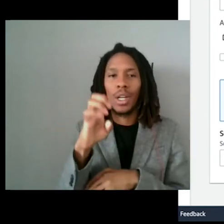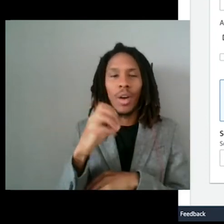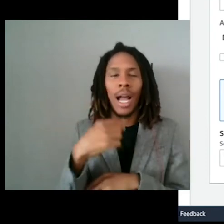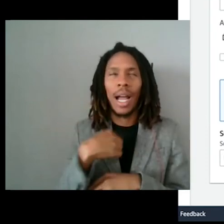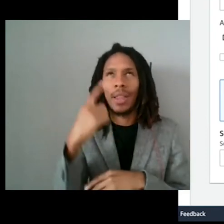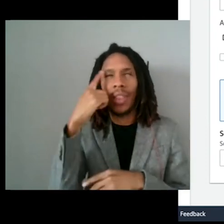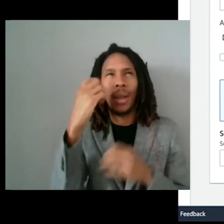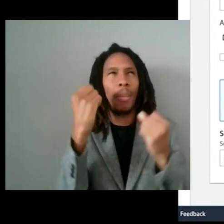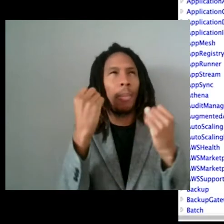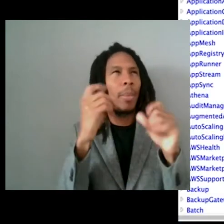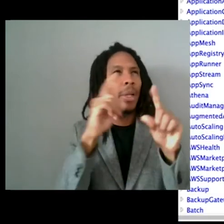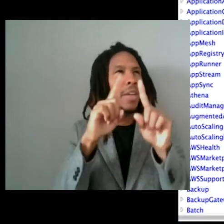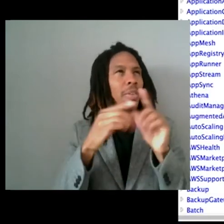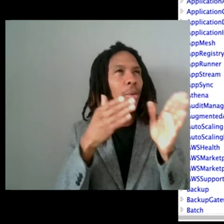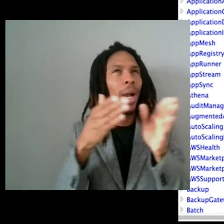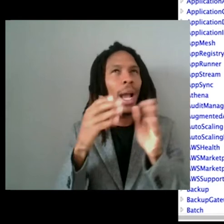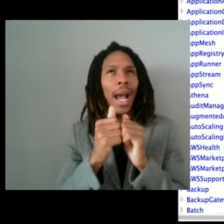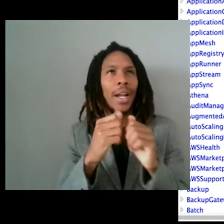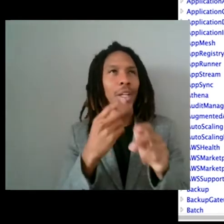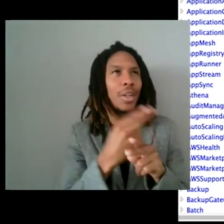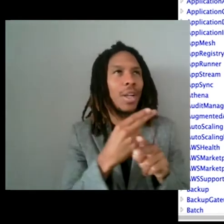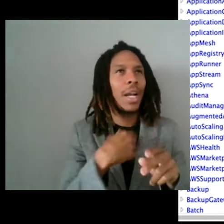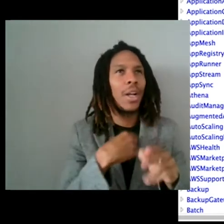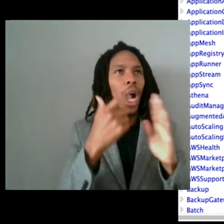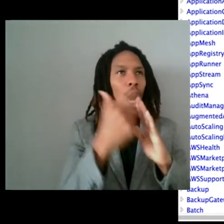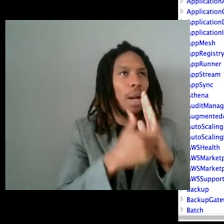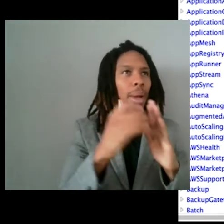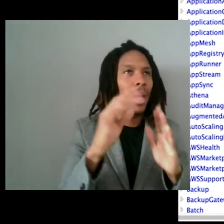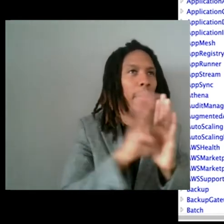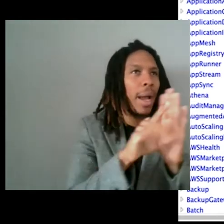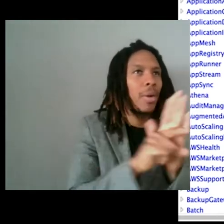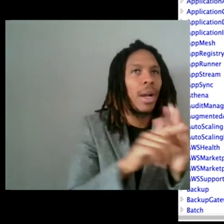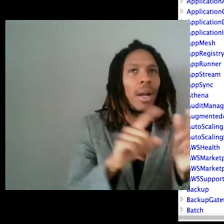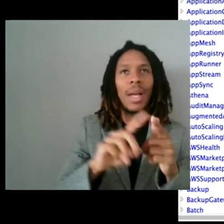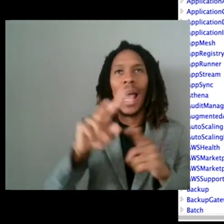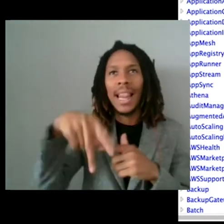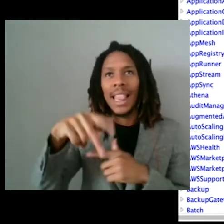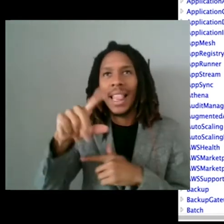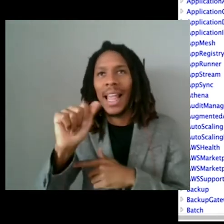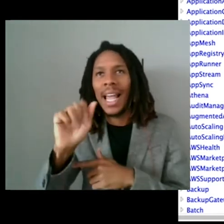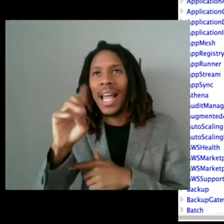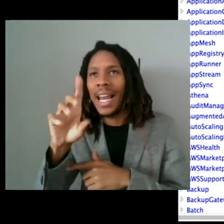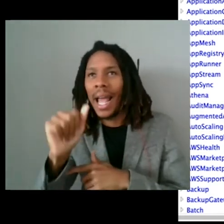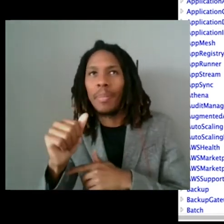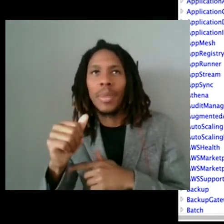Like I can do automation in the background. I have lamb to turn it on when I need it. This is really amazing.